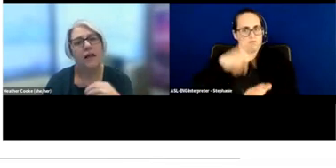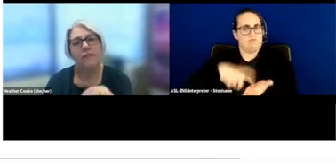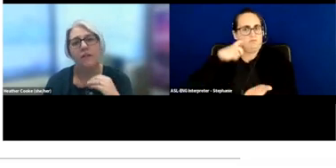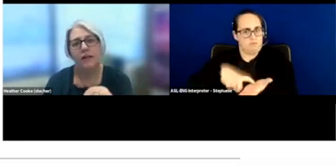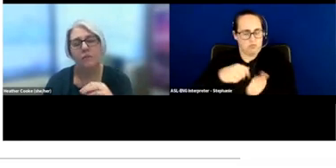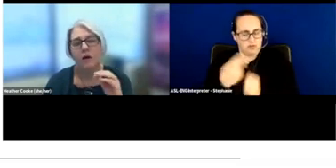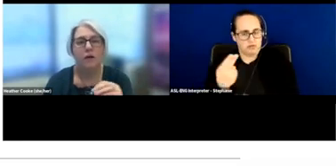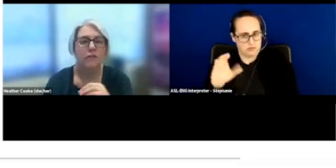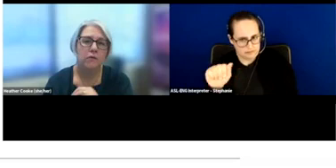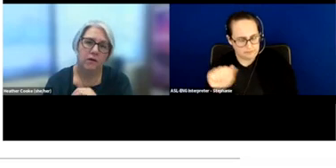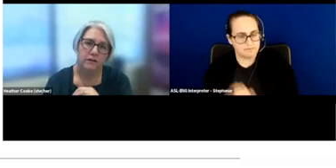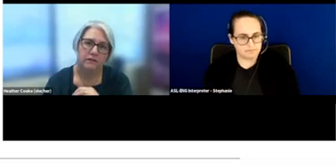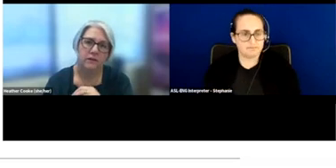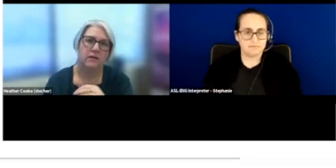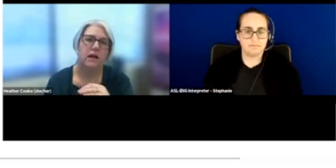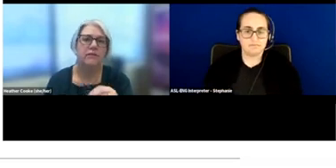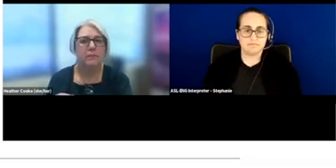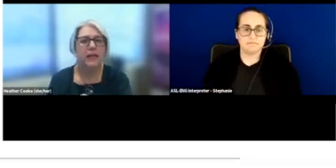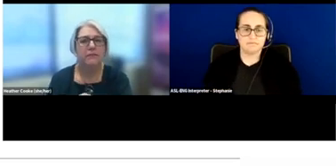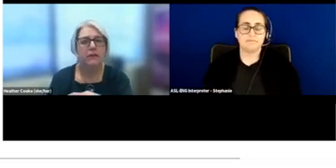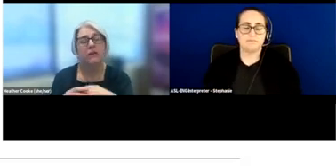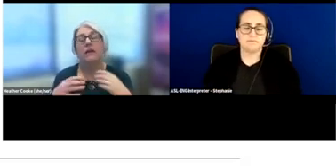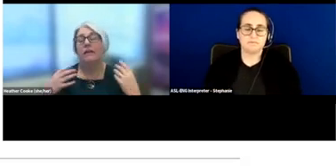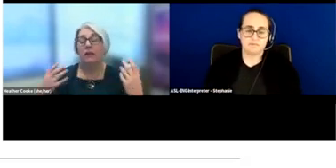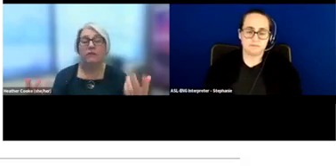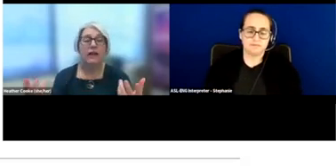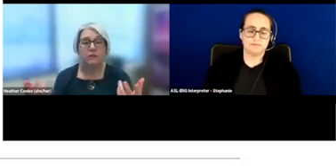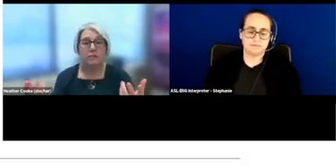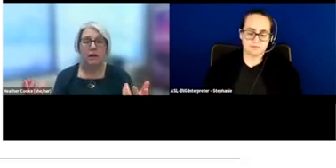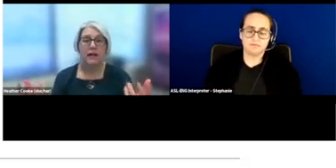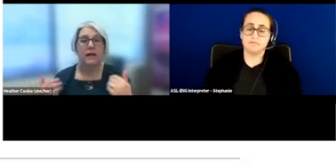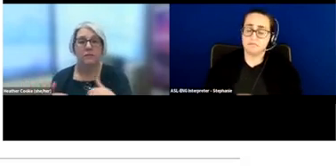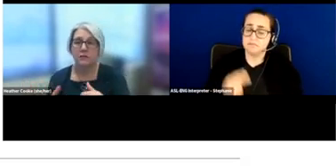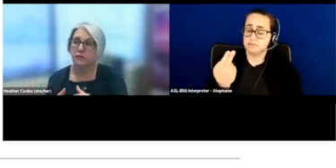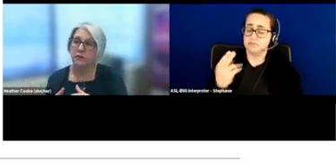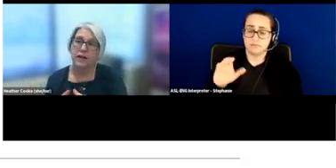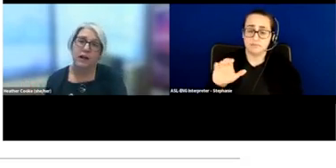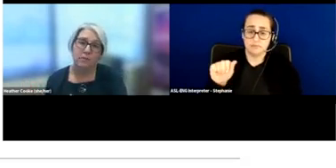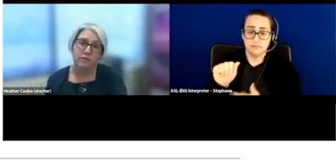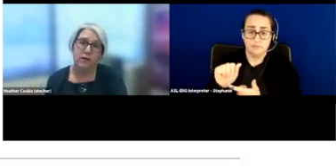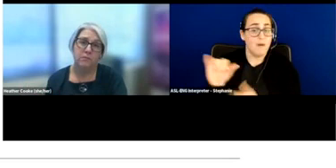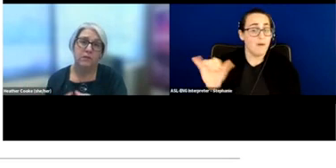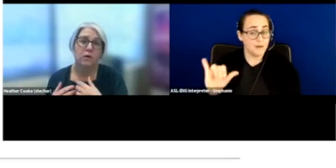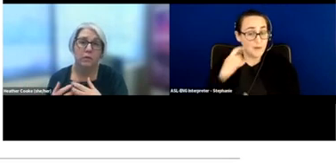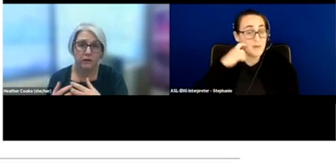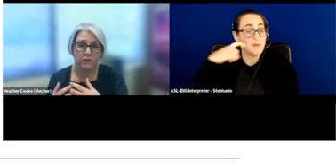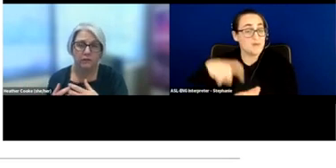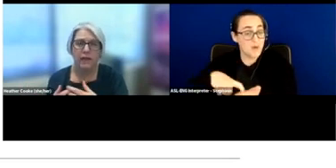and the health care aides were also called designs of the behaviors that were valued by and would ensure help from